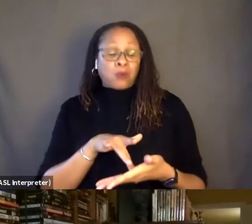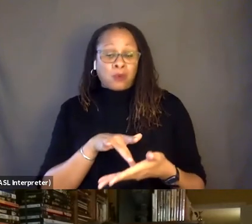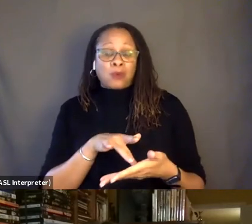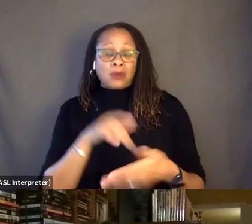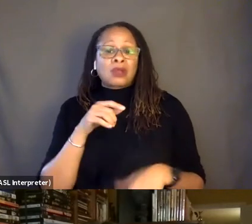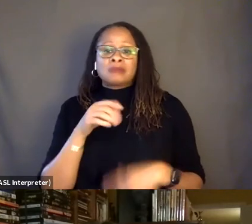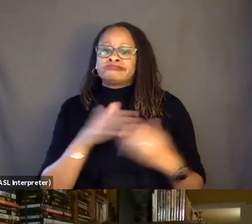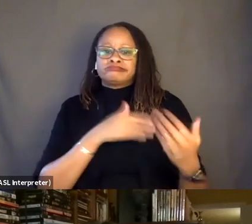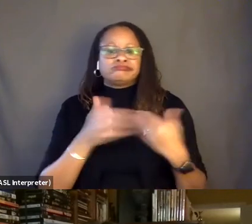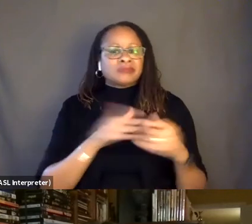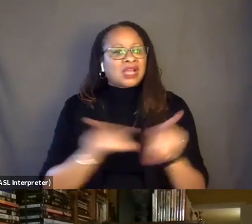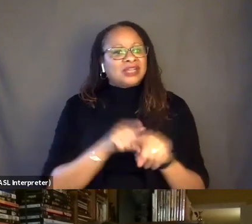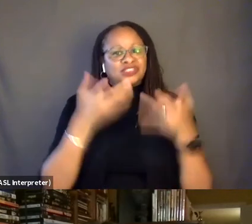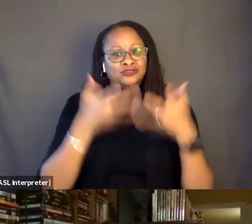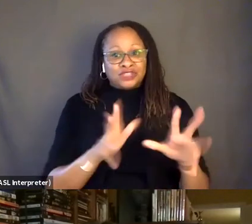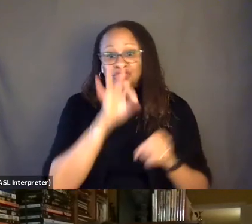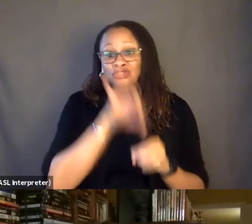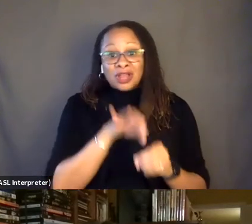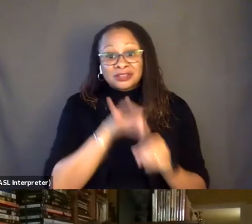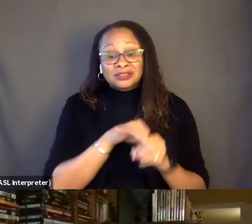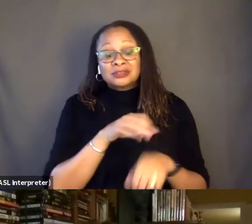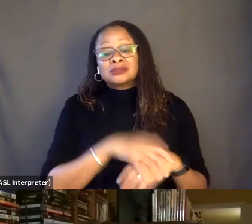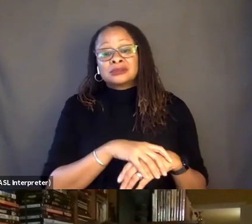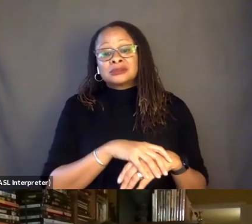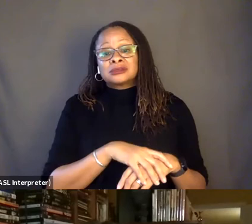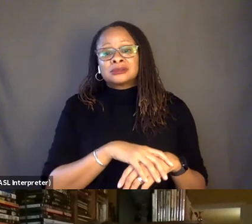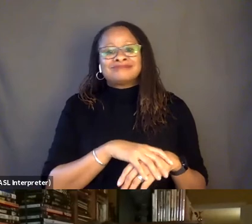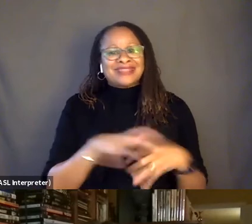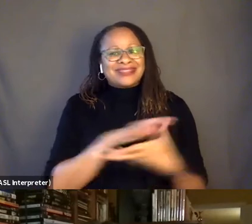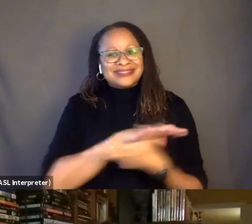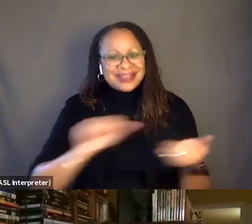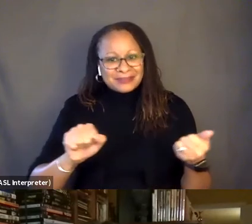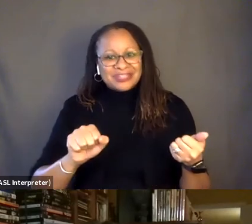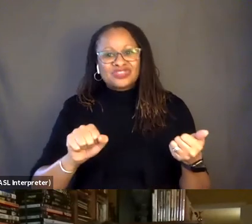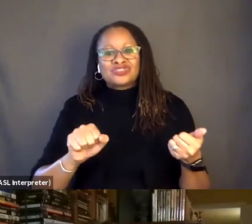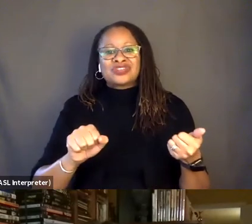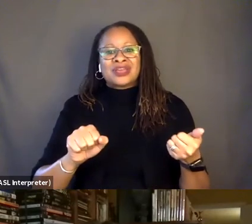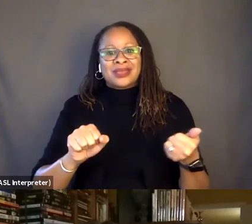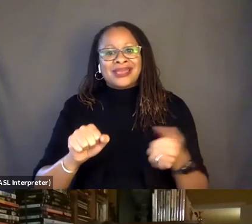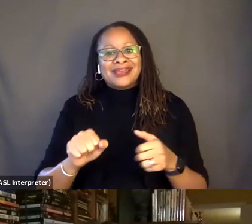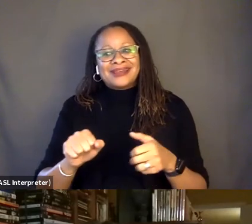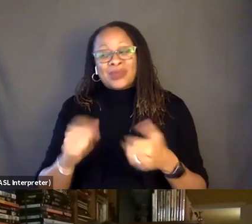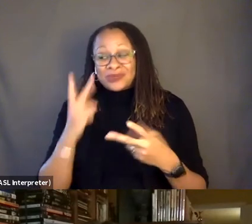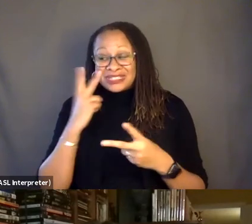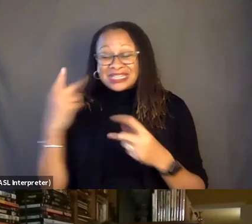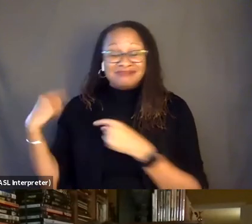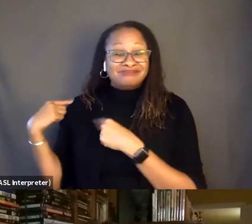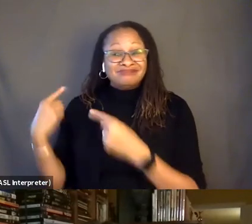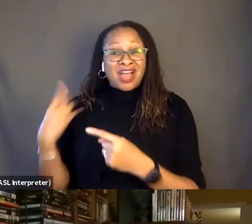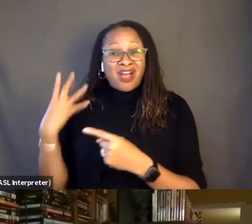as you finished elections, the damage that has been done in four years, I call them influence operations,